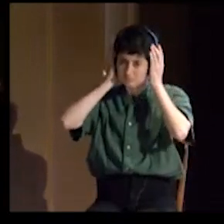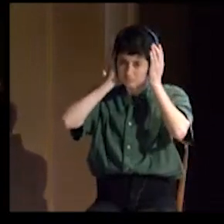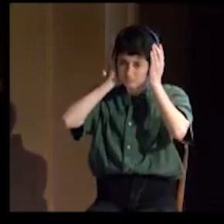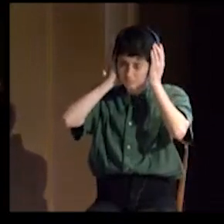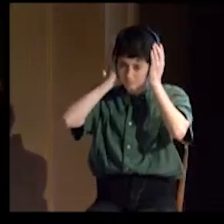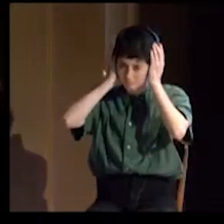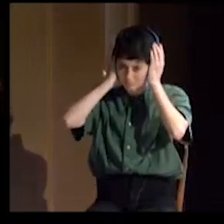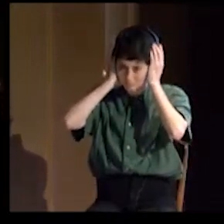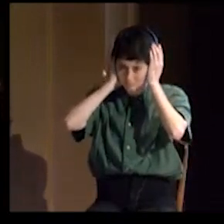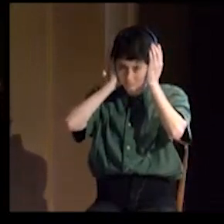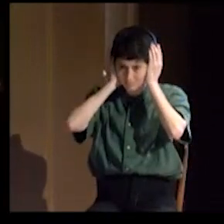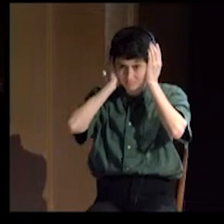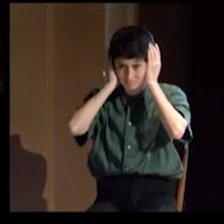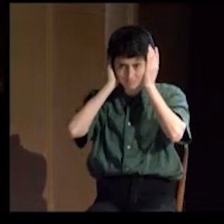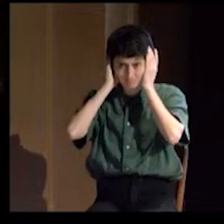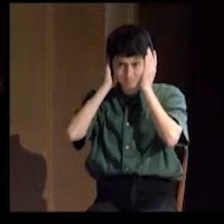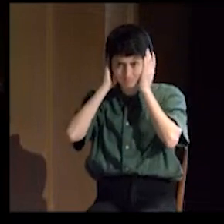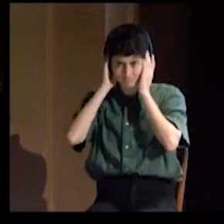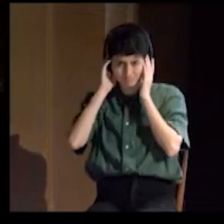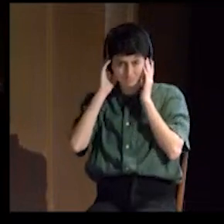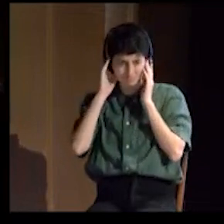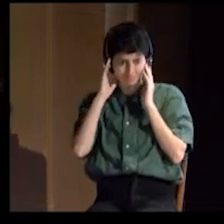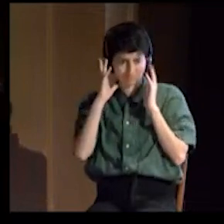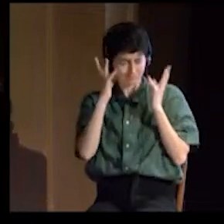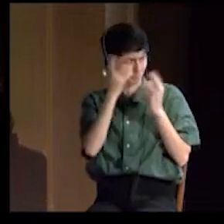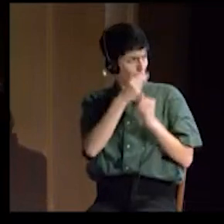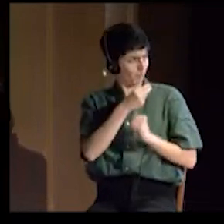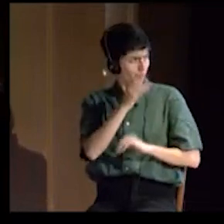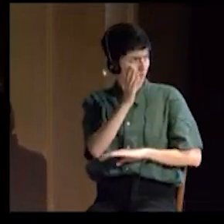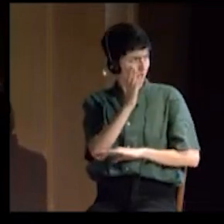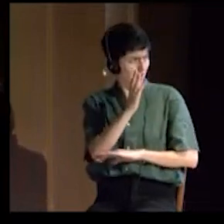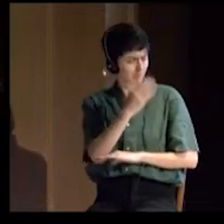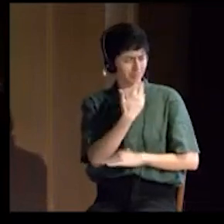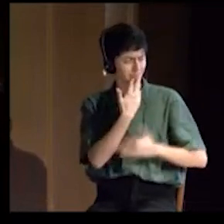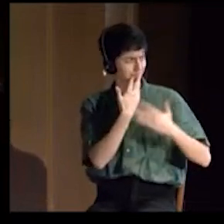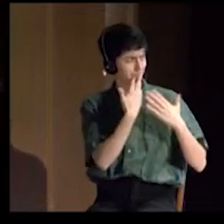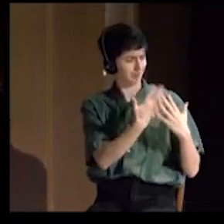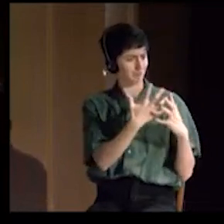Great talk Laura. Thank you very much. I'm wondering about the, because I, I,